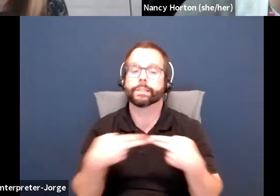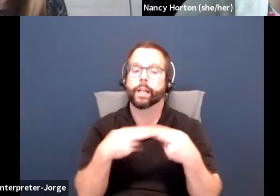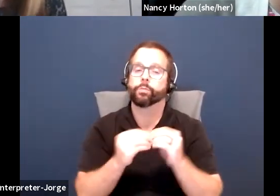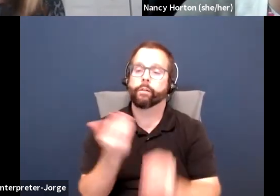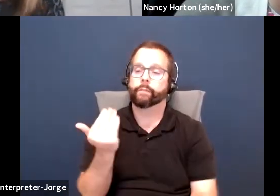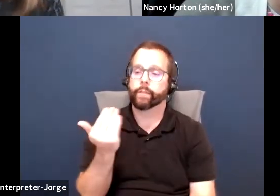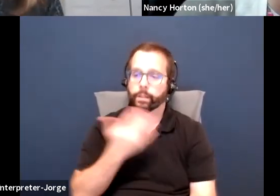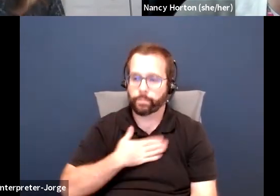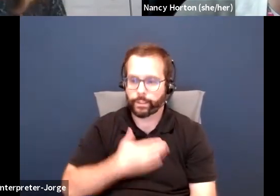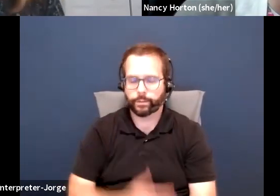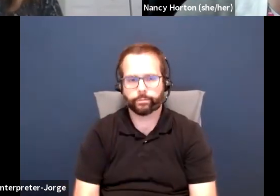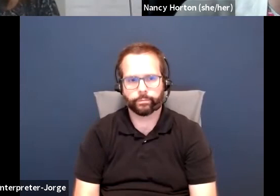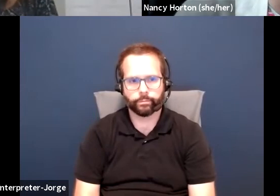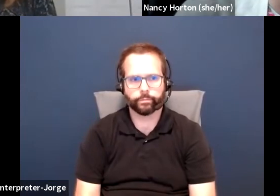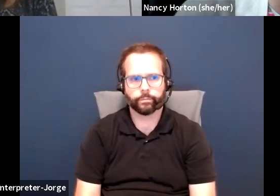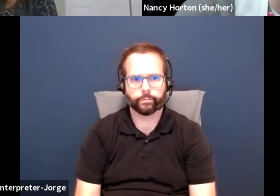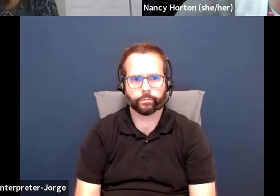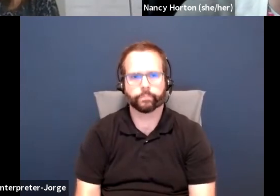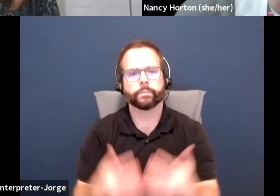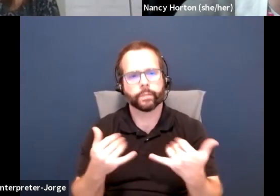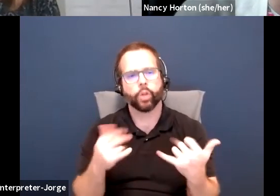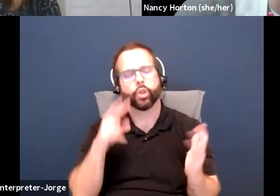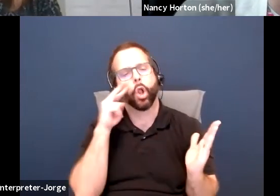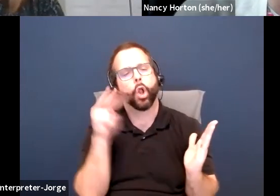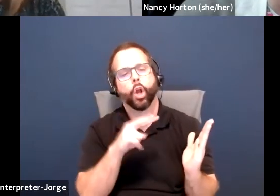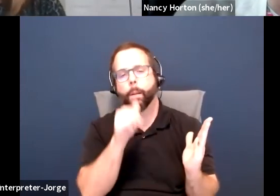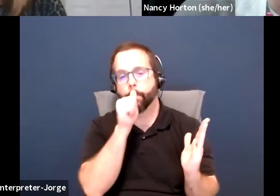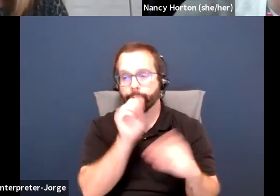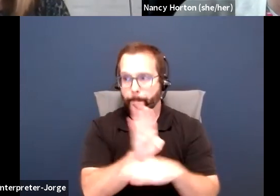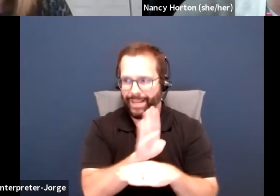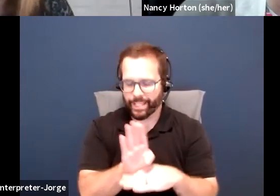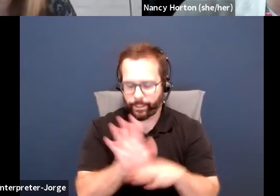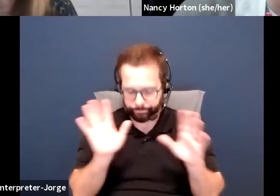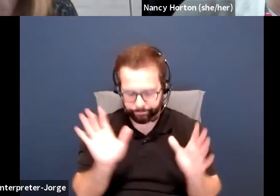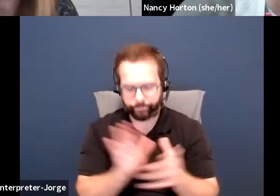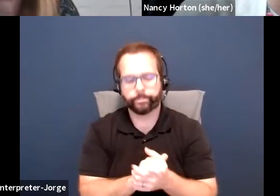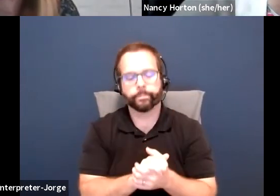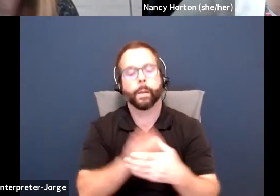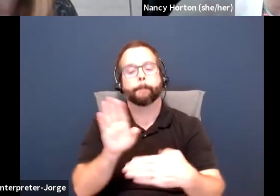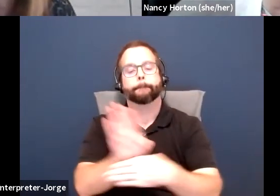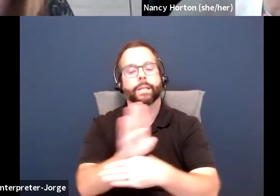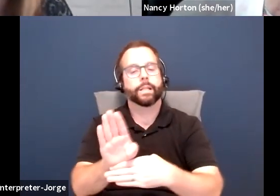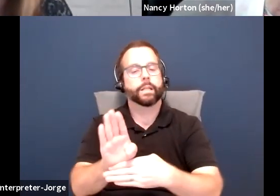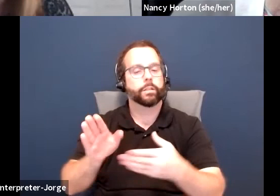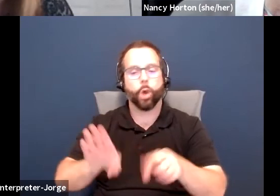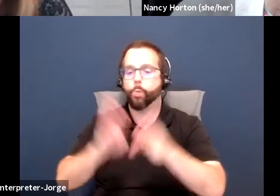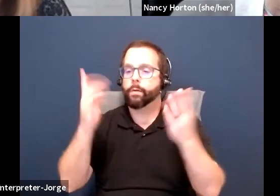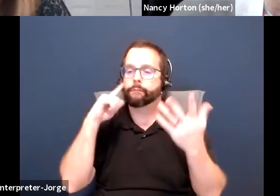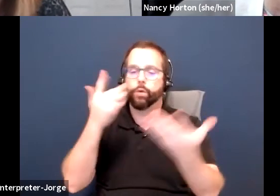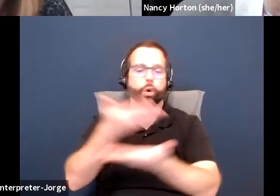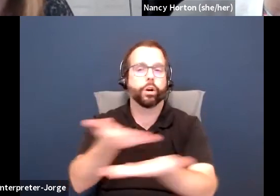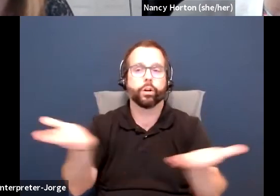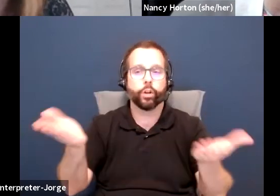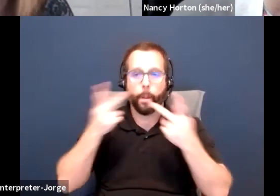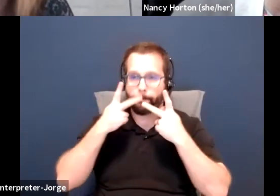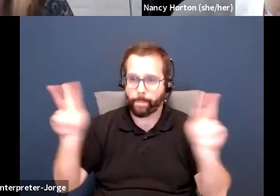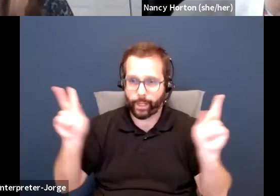please.